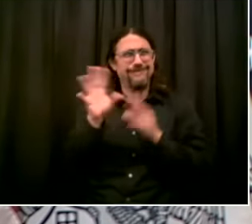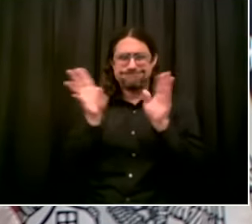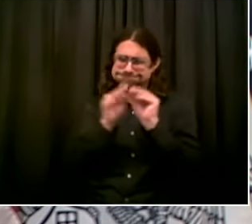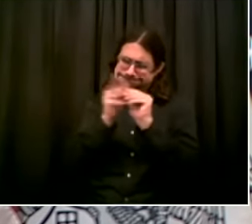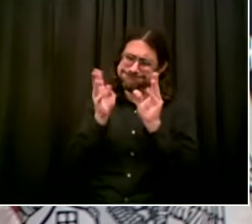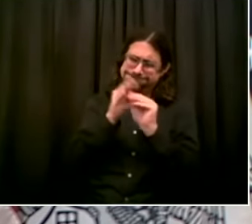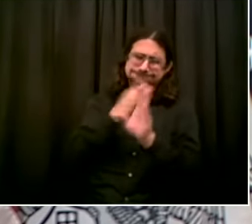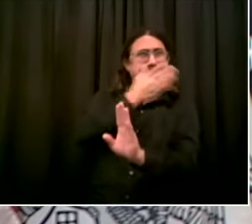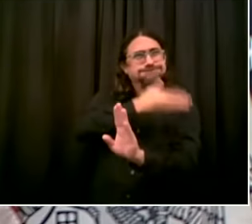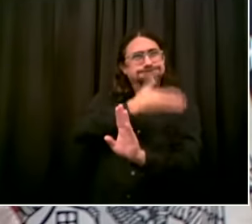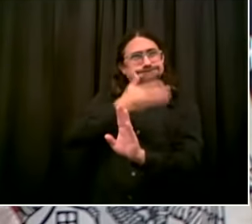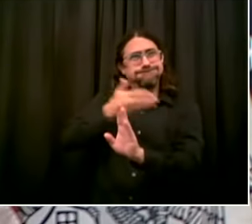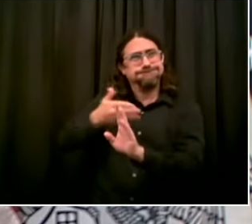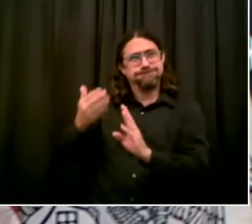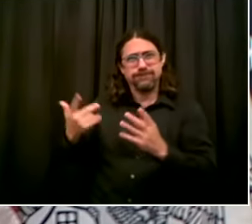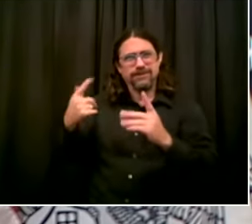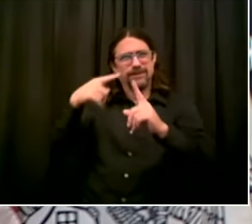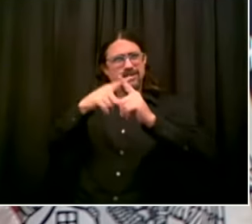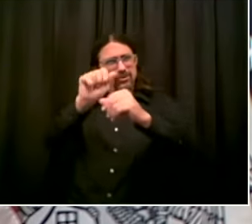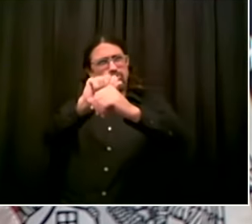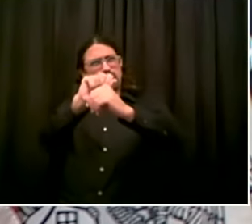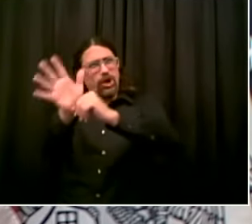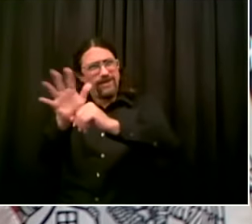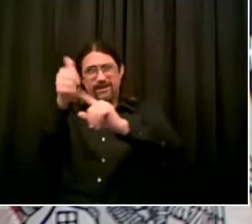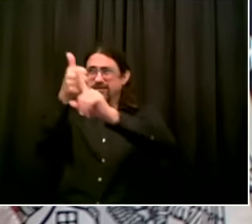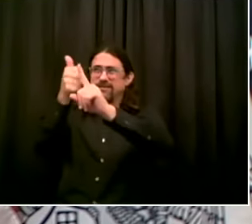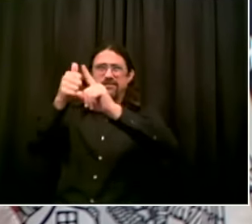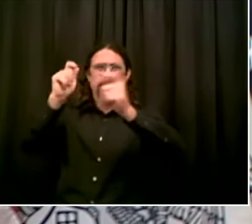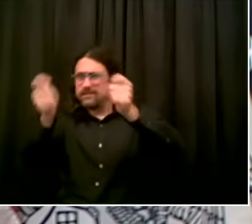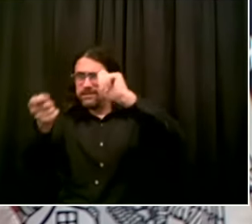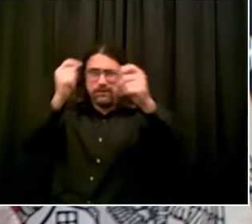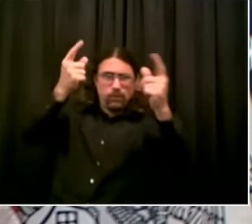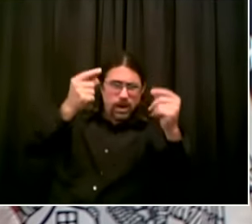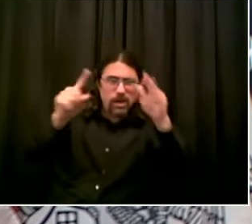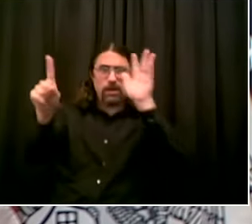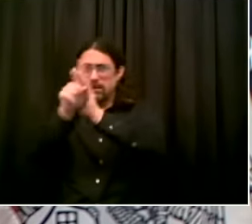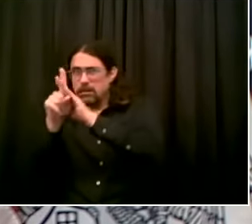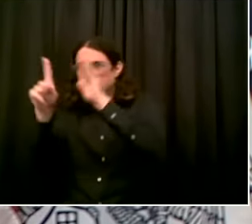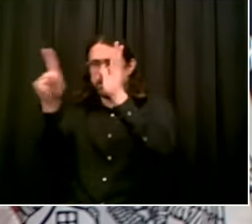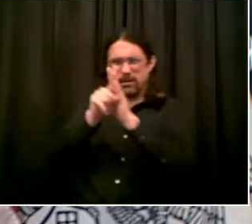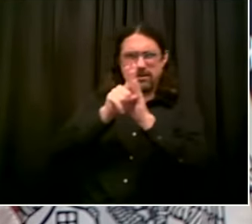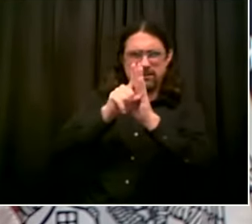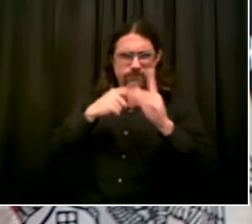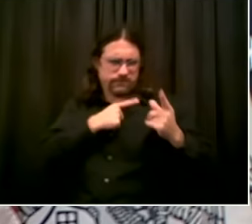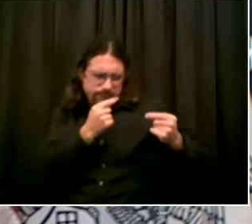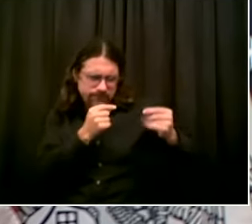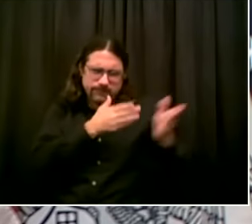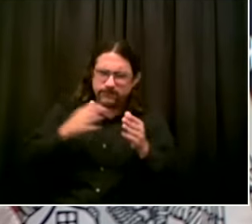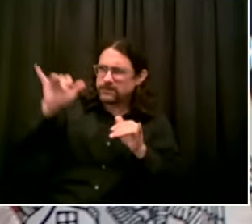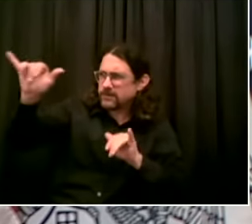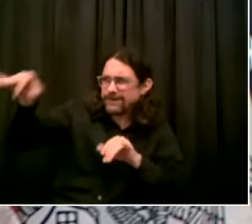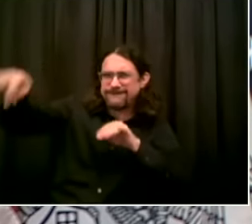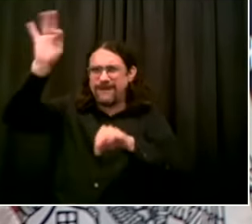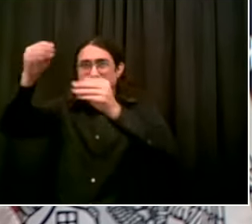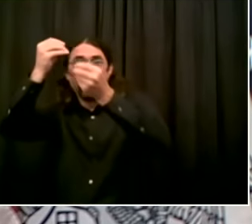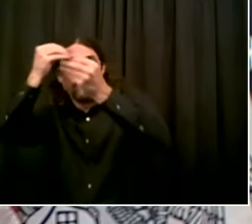GO AHEAD. EARLIER THIS